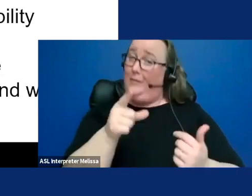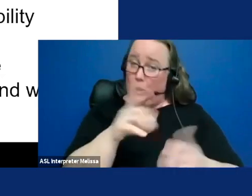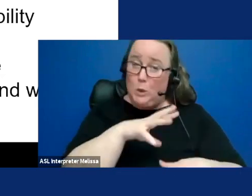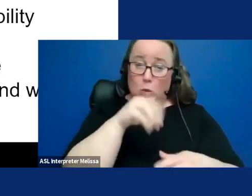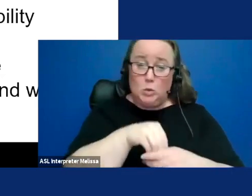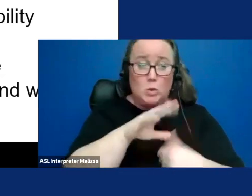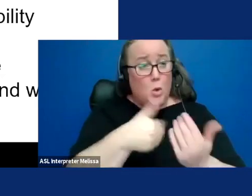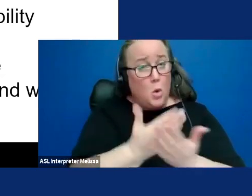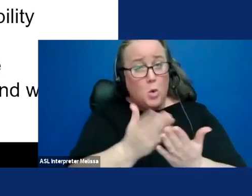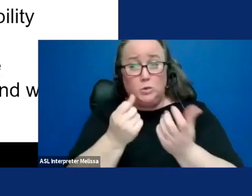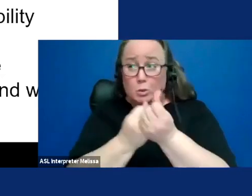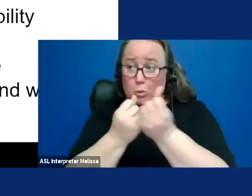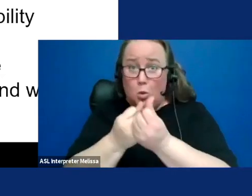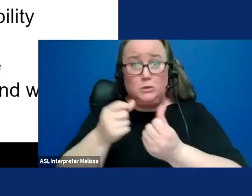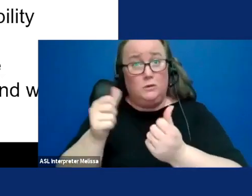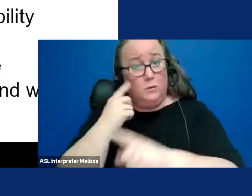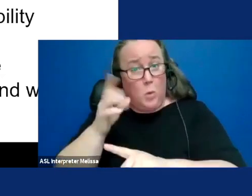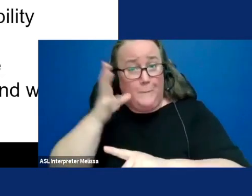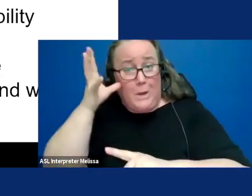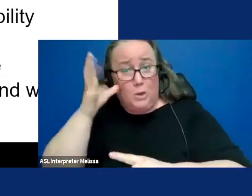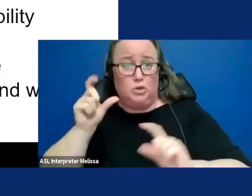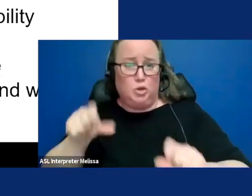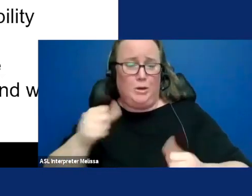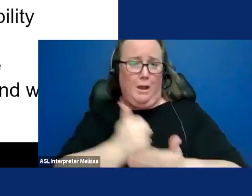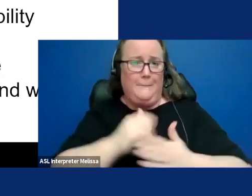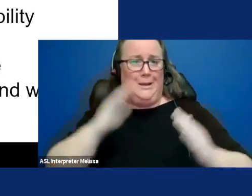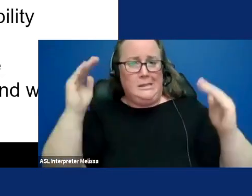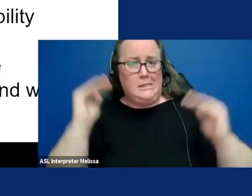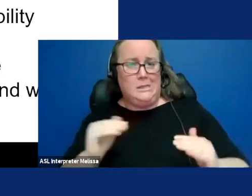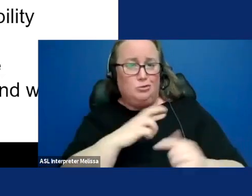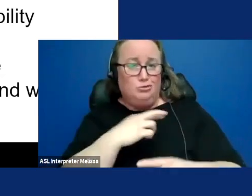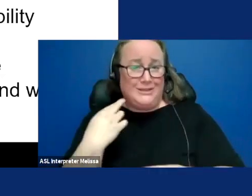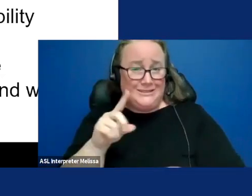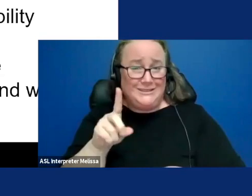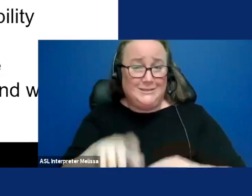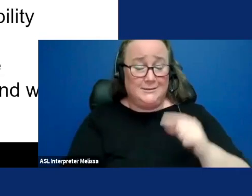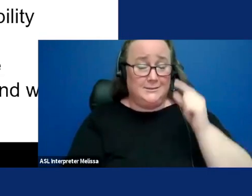to mitigate risk, for example. Sometimes I've seen assessments